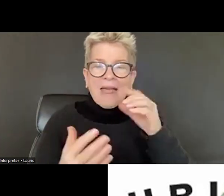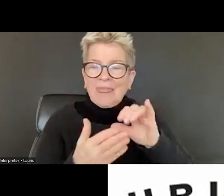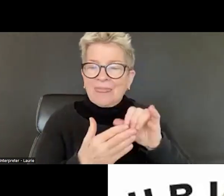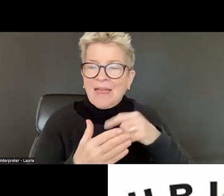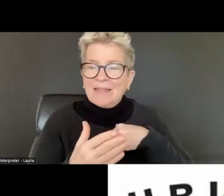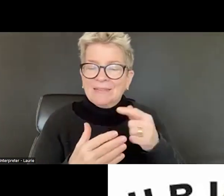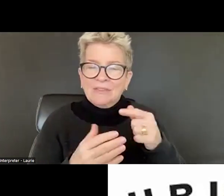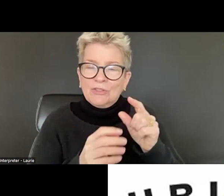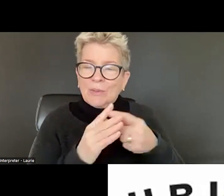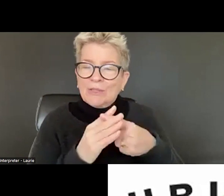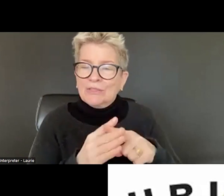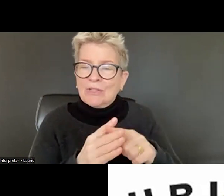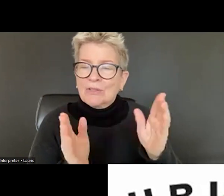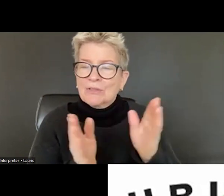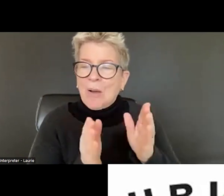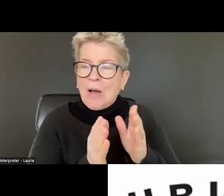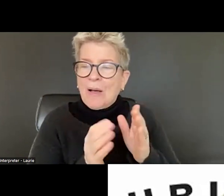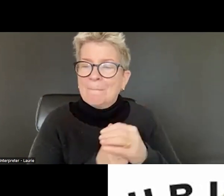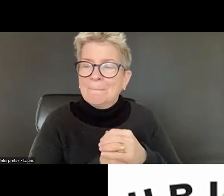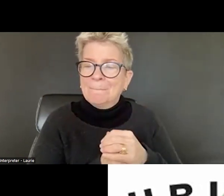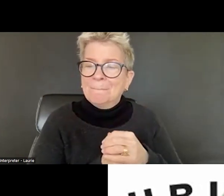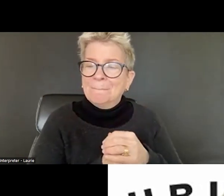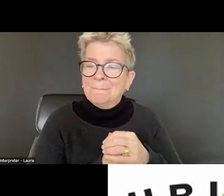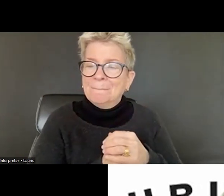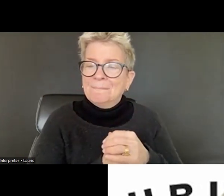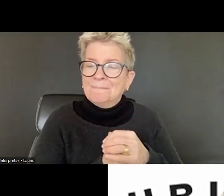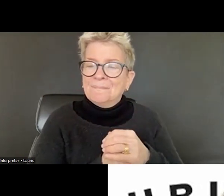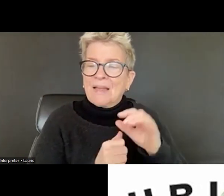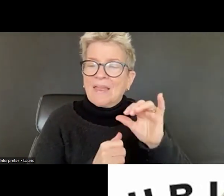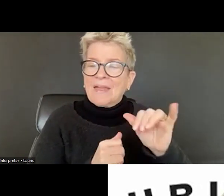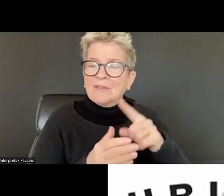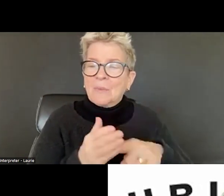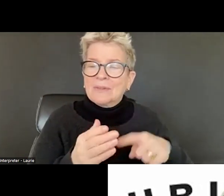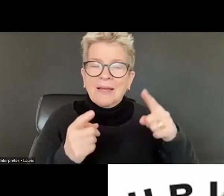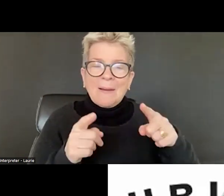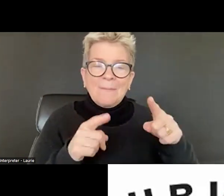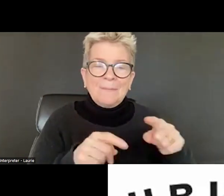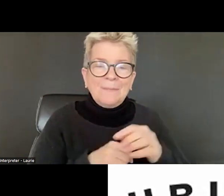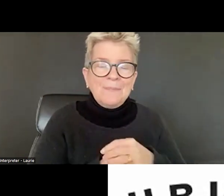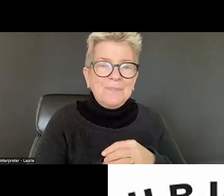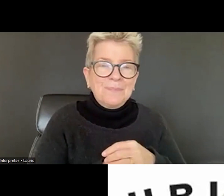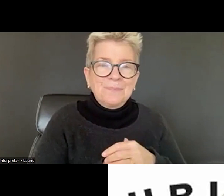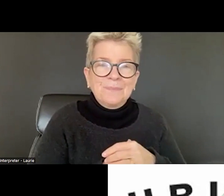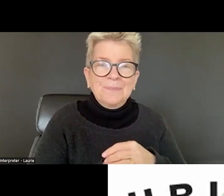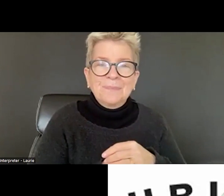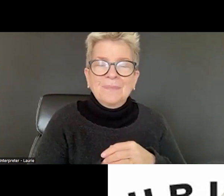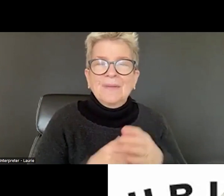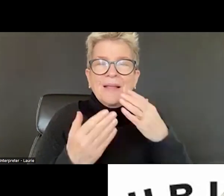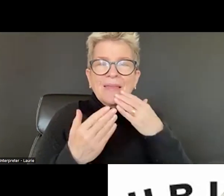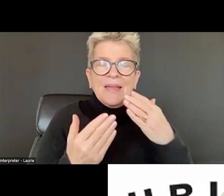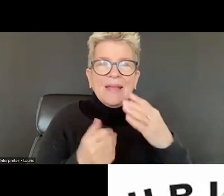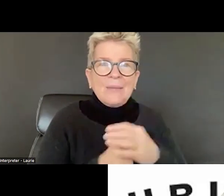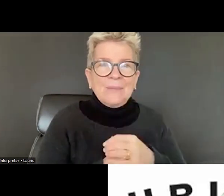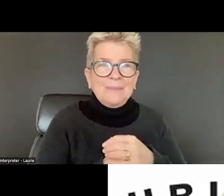small um has been our our kind of Avenue I love that thank you so much so I want to go